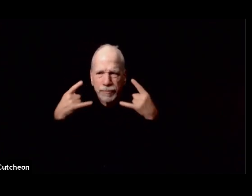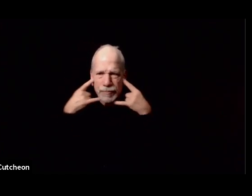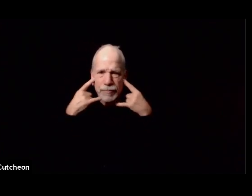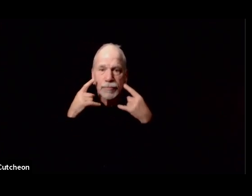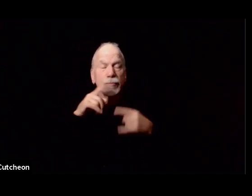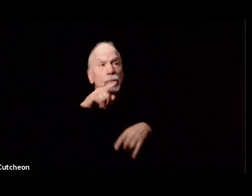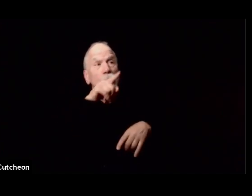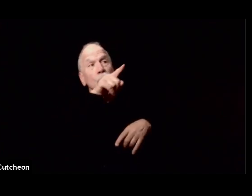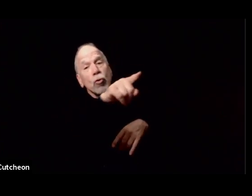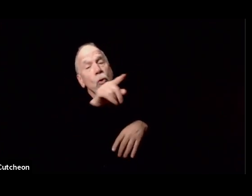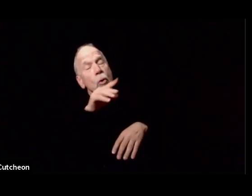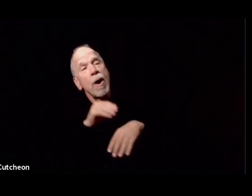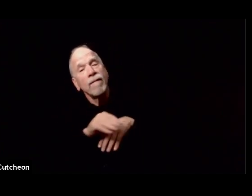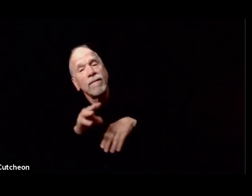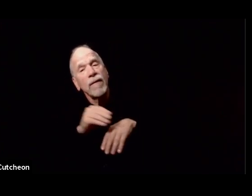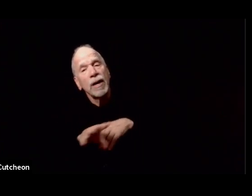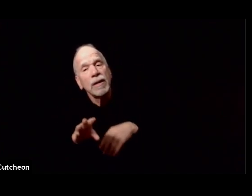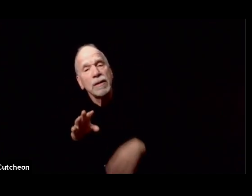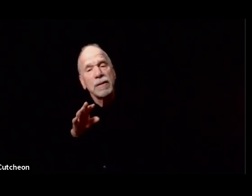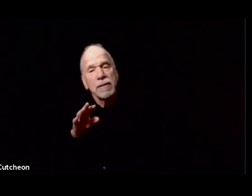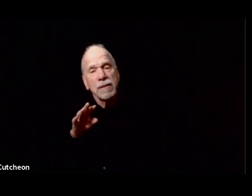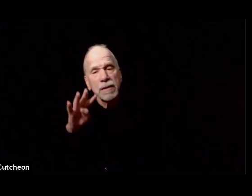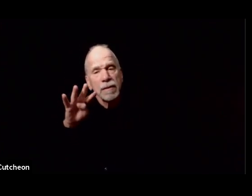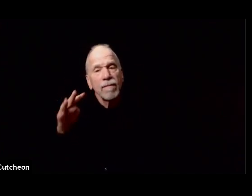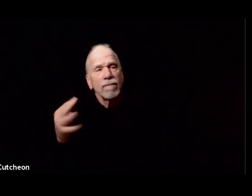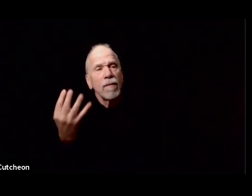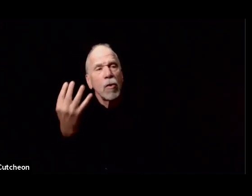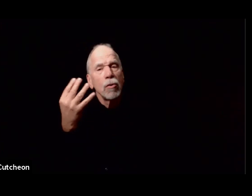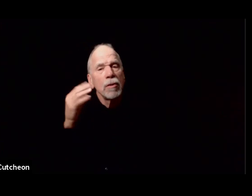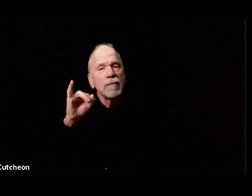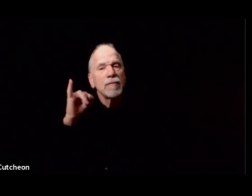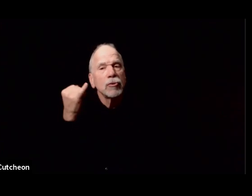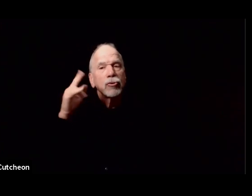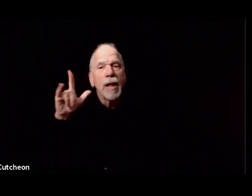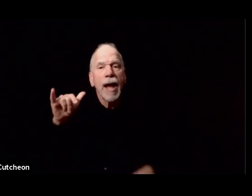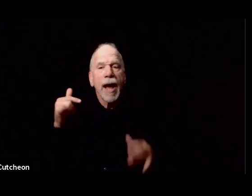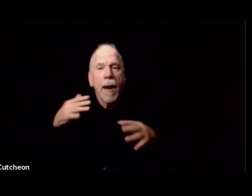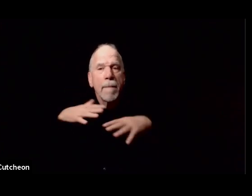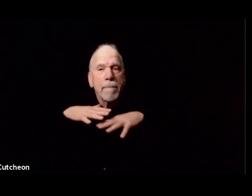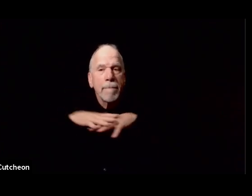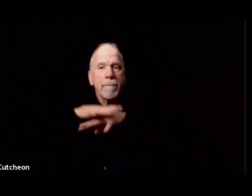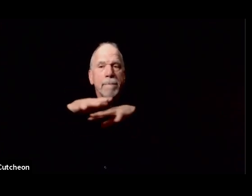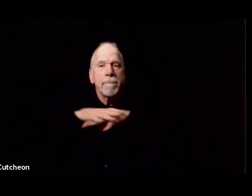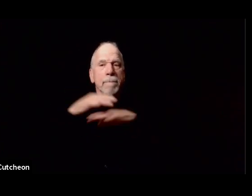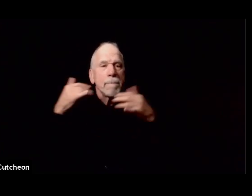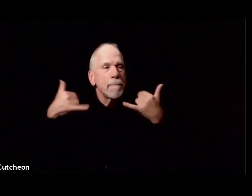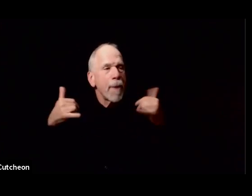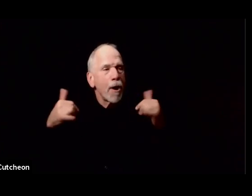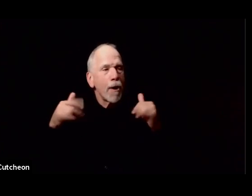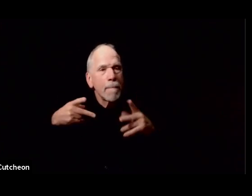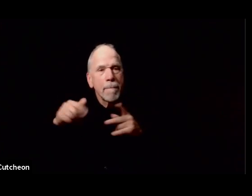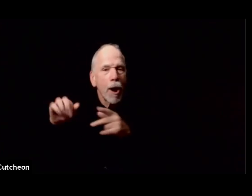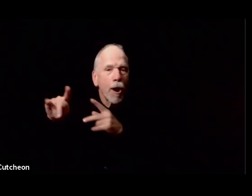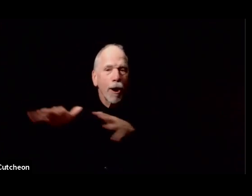is a lot of things about considerations if you do go, but I'm wondering should people go?